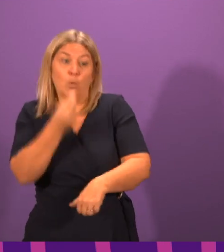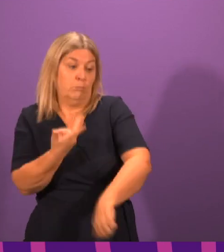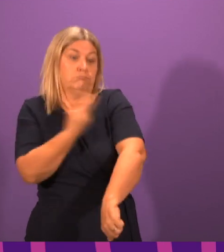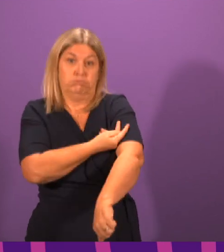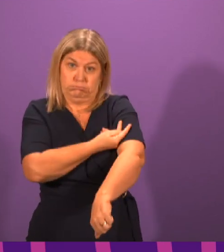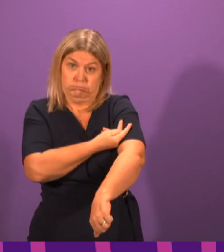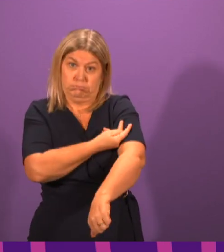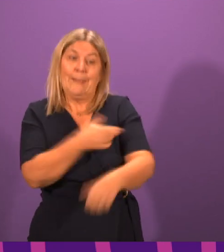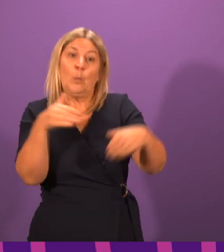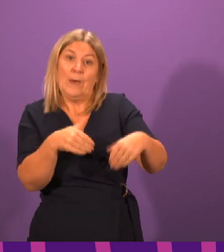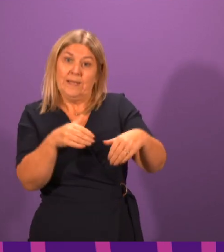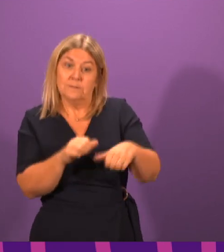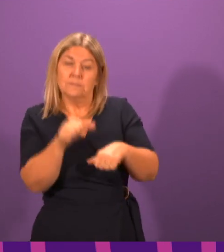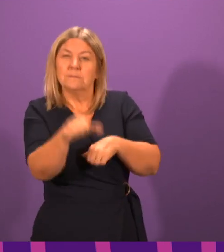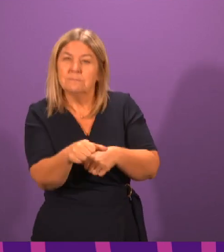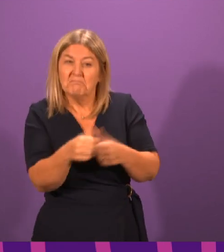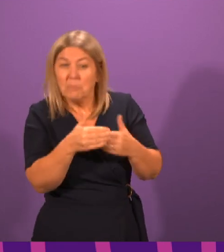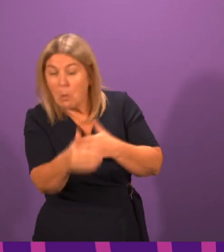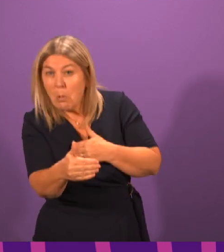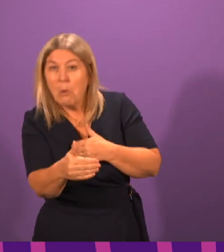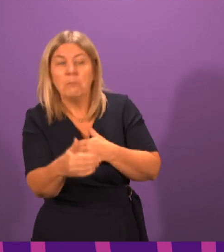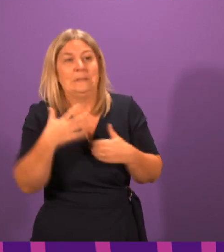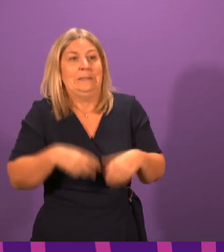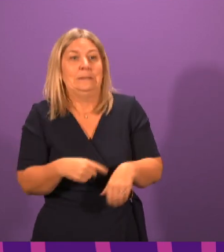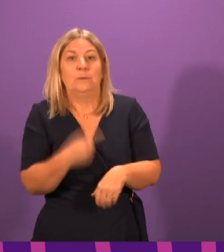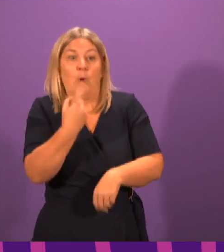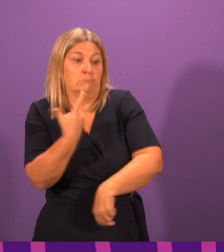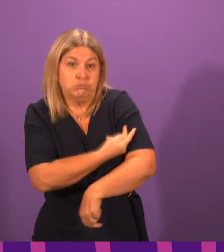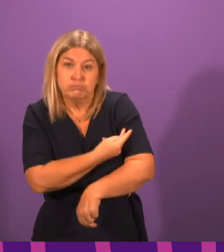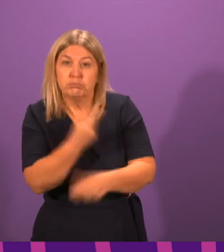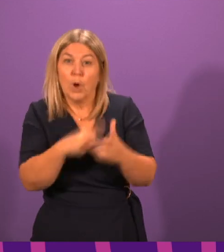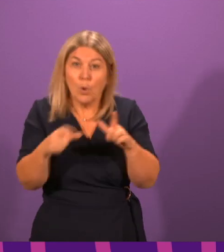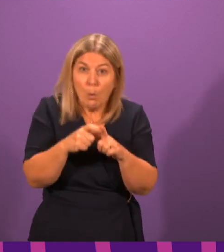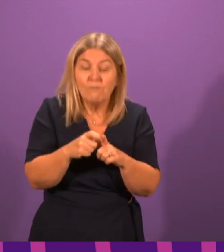their getting the Covid vaccine, and whether they will need one shot of the Covid vaccine or two.